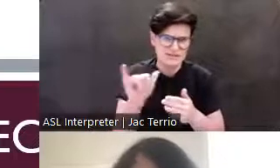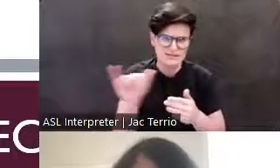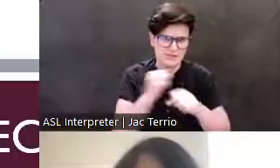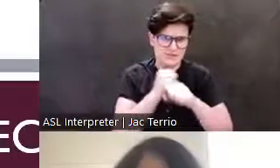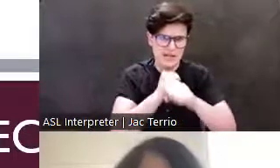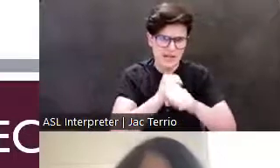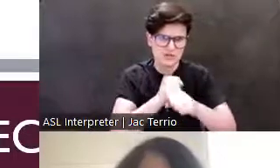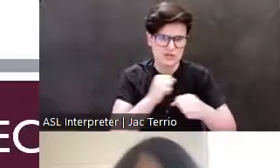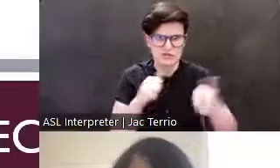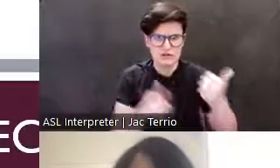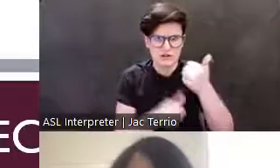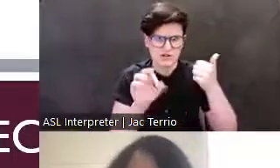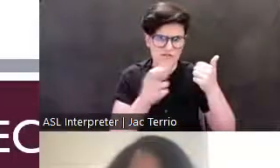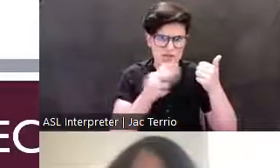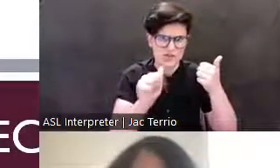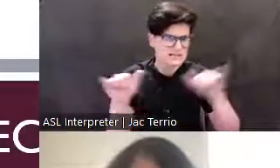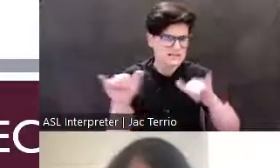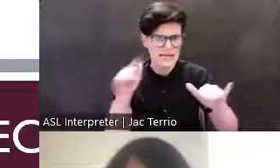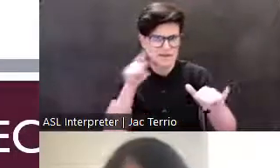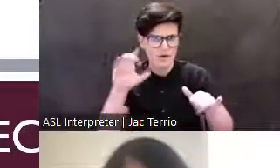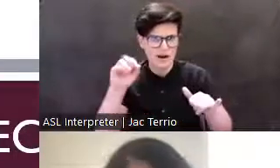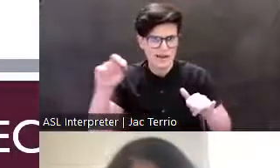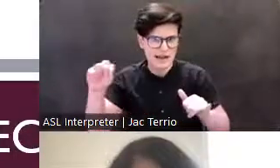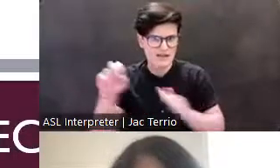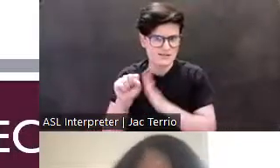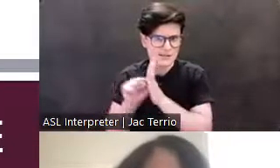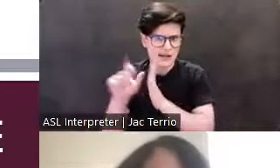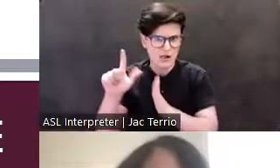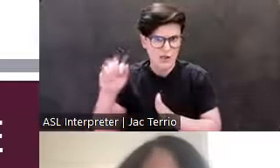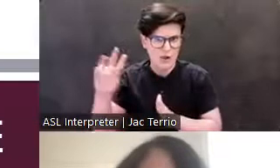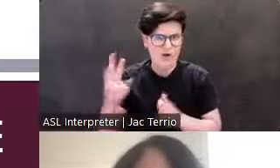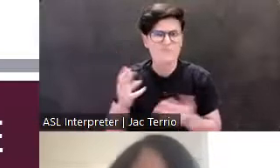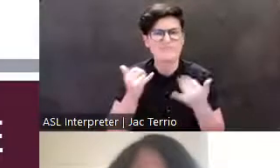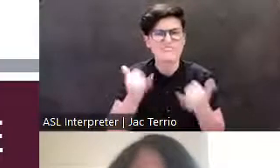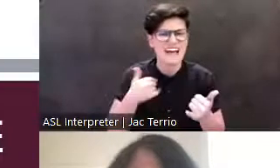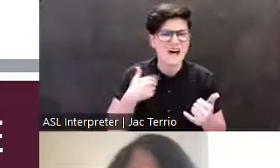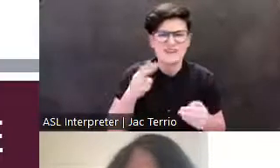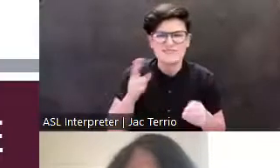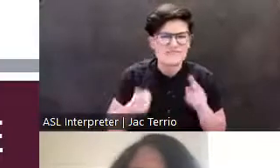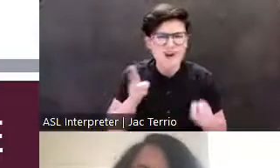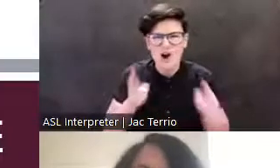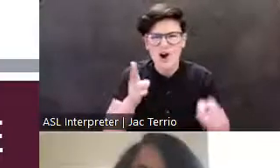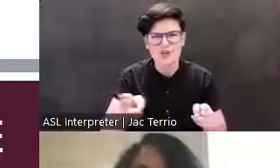Just because of the interest of time, I will go through the next two slides.